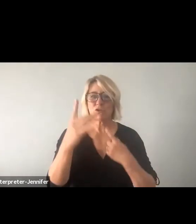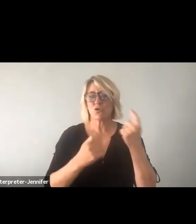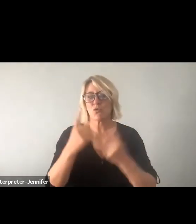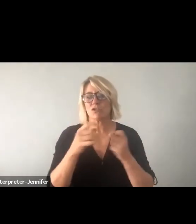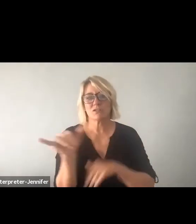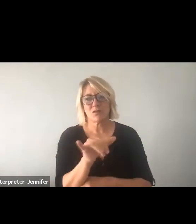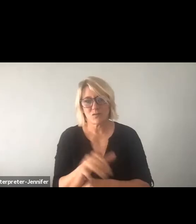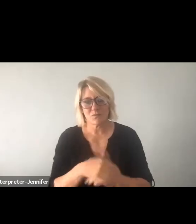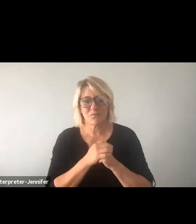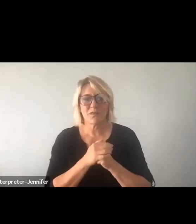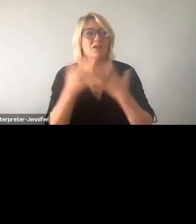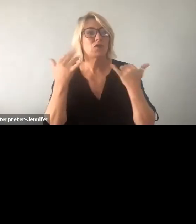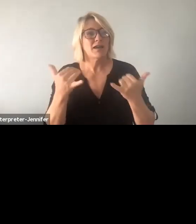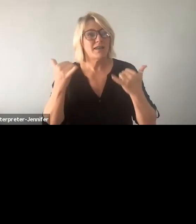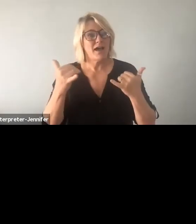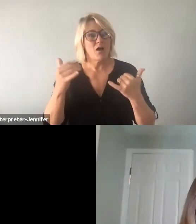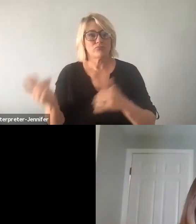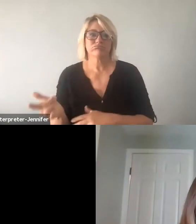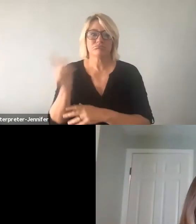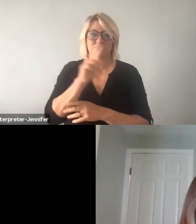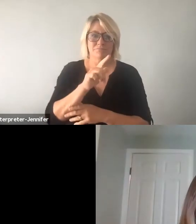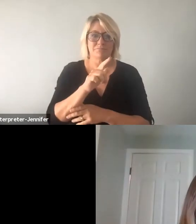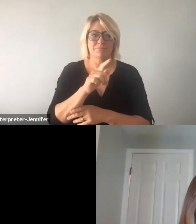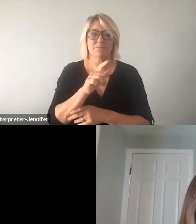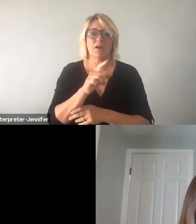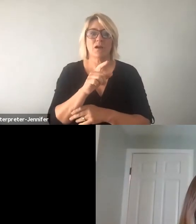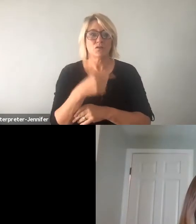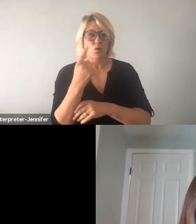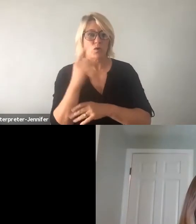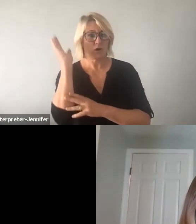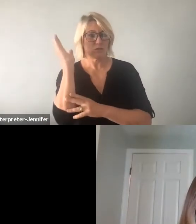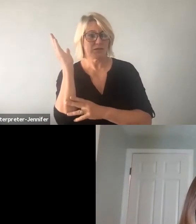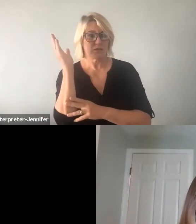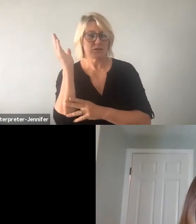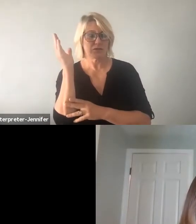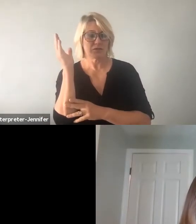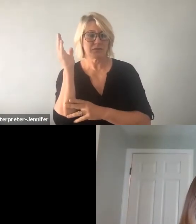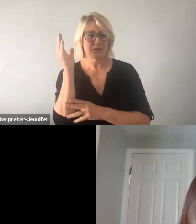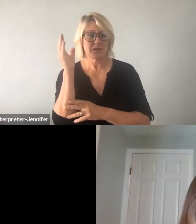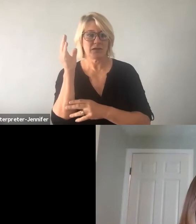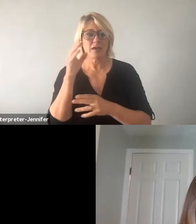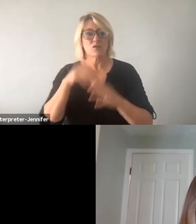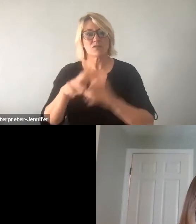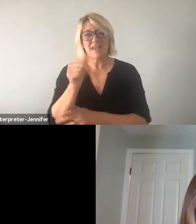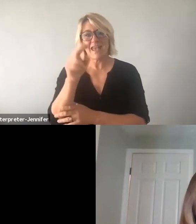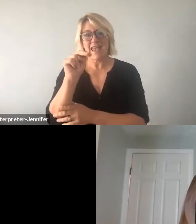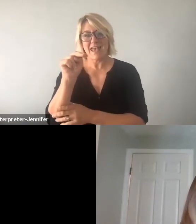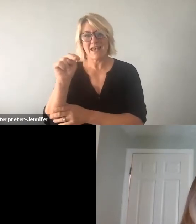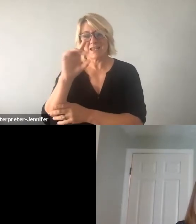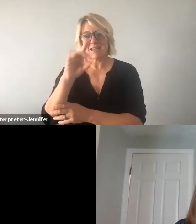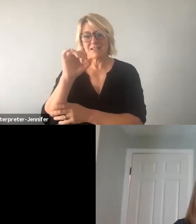our website is WWW.ADATA.ORG. At this time, I would like to introduce our presenters and move forward with the topic today. We look forward to having your questions, as well.